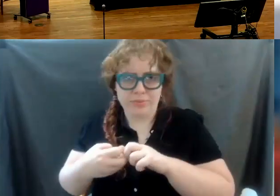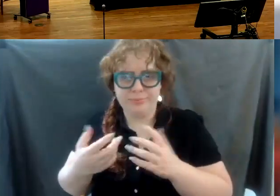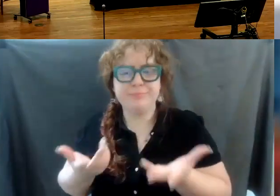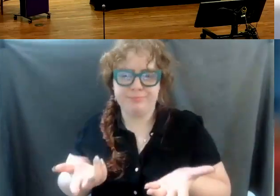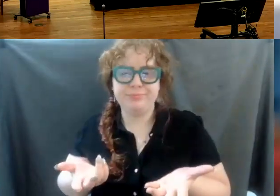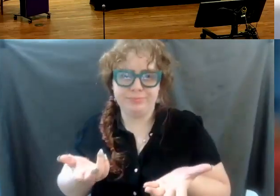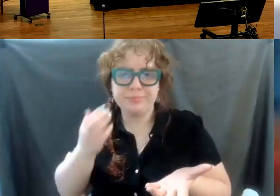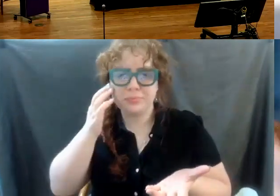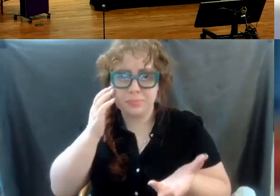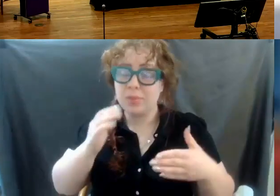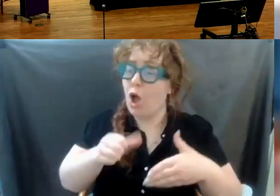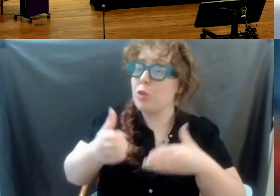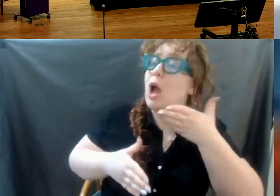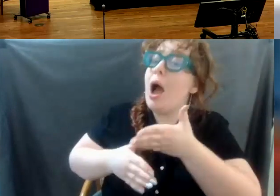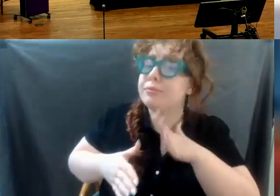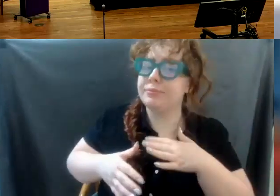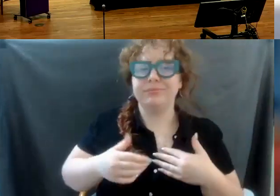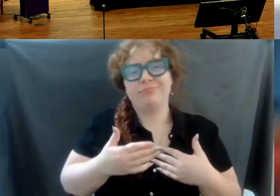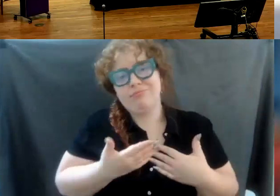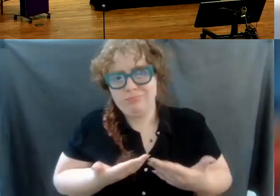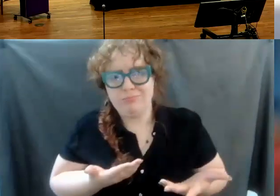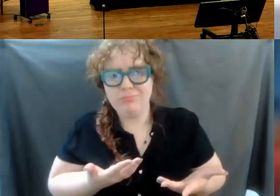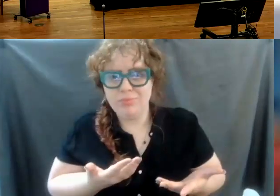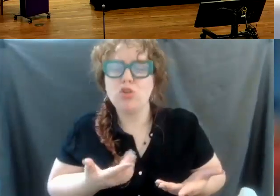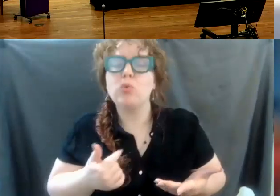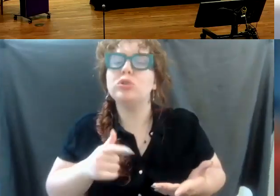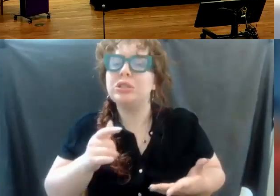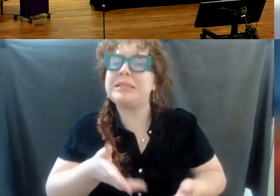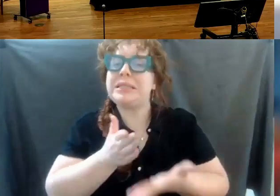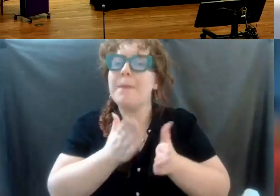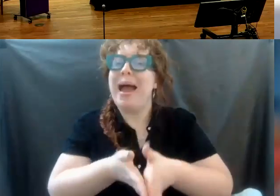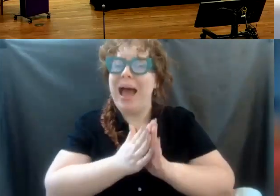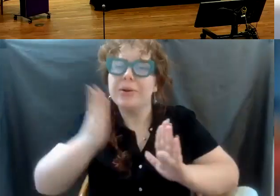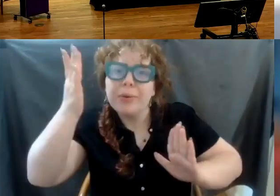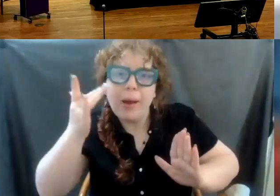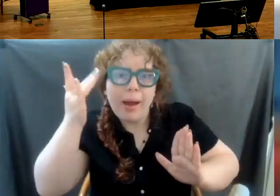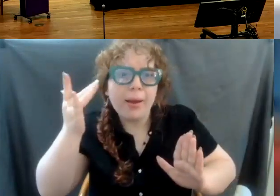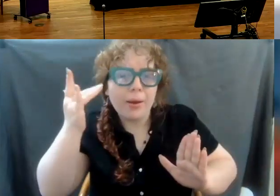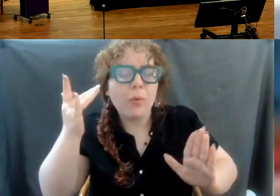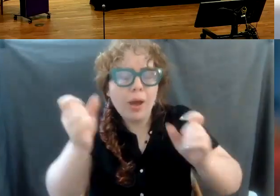So I think those questions again, give us broader room to think about, like